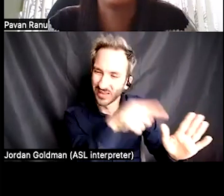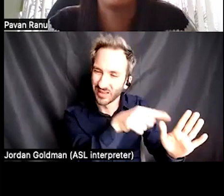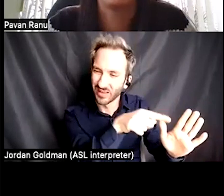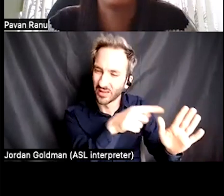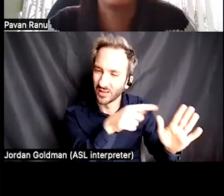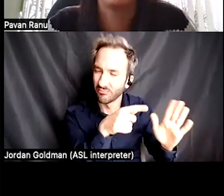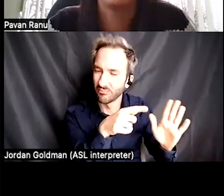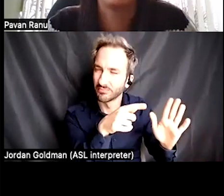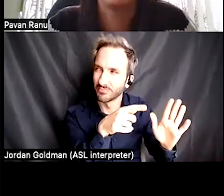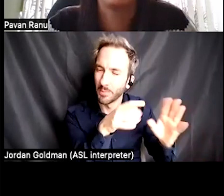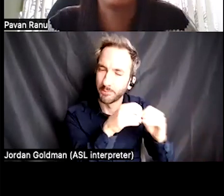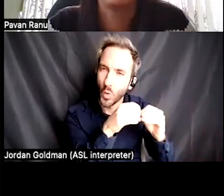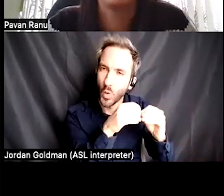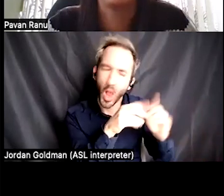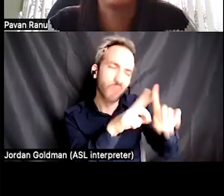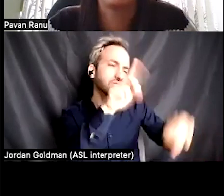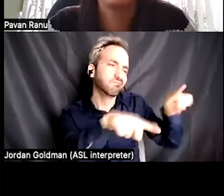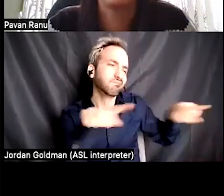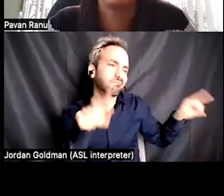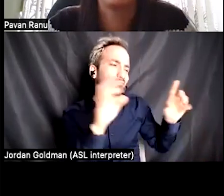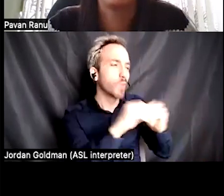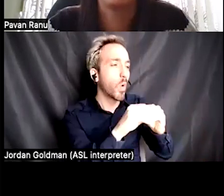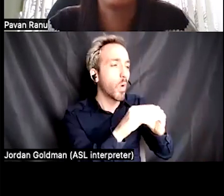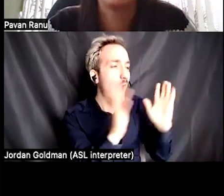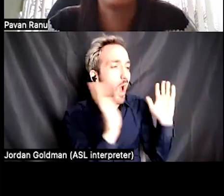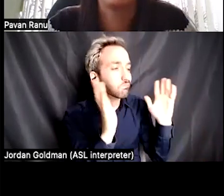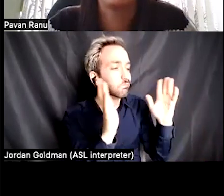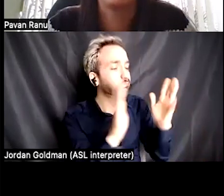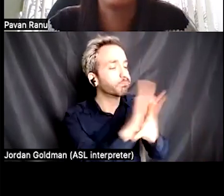it's a little bit more varied, I think that's really interesting and leaves a lot of space